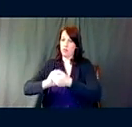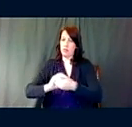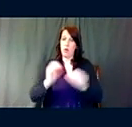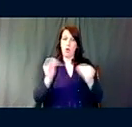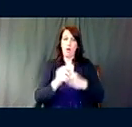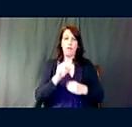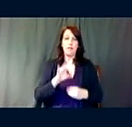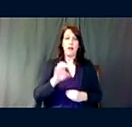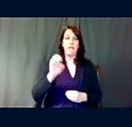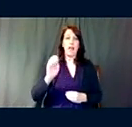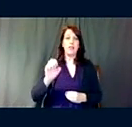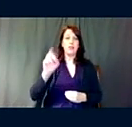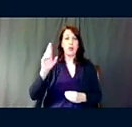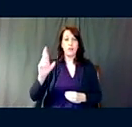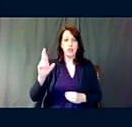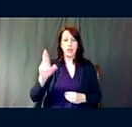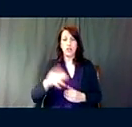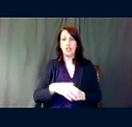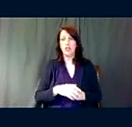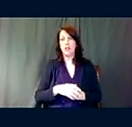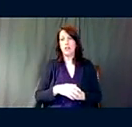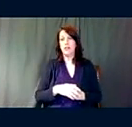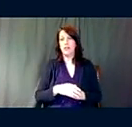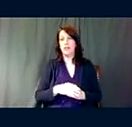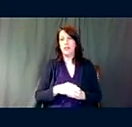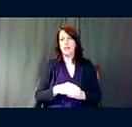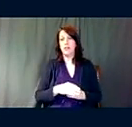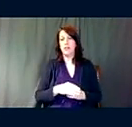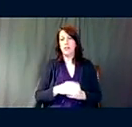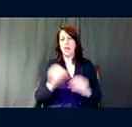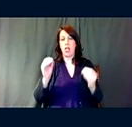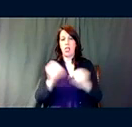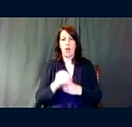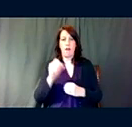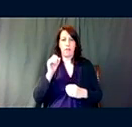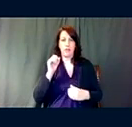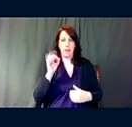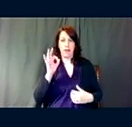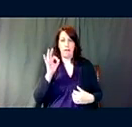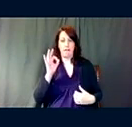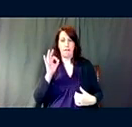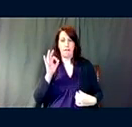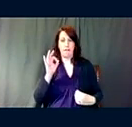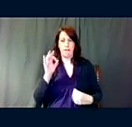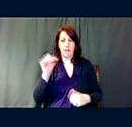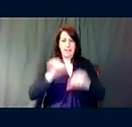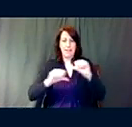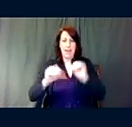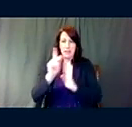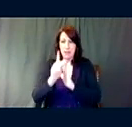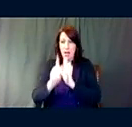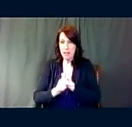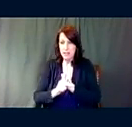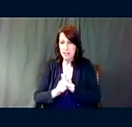PARTNERS AT THE OFFICE OF EXTRAMURAL RESEARCH AND AT